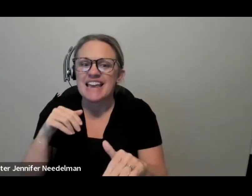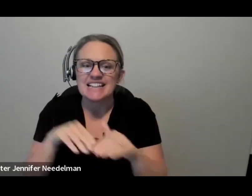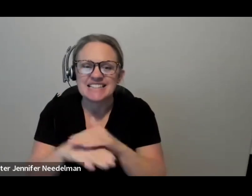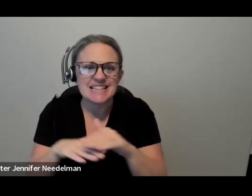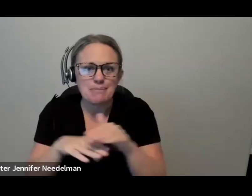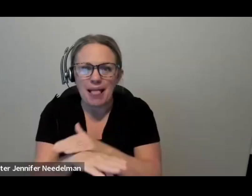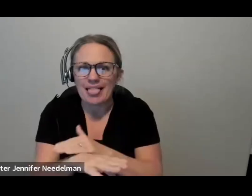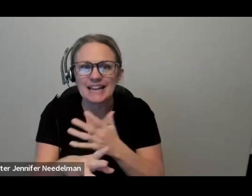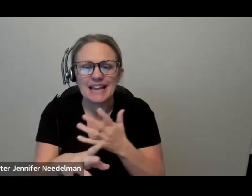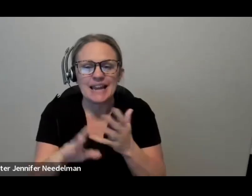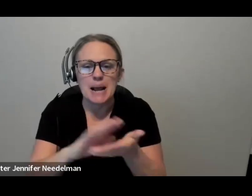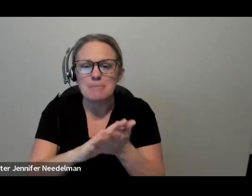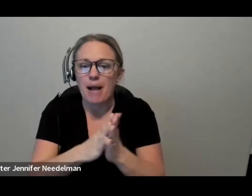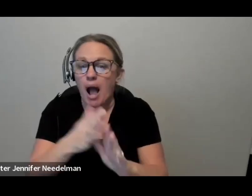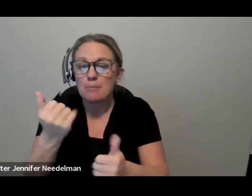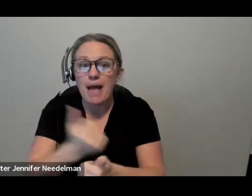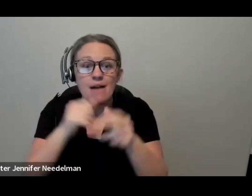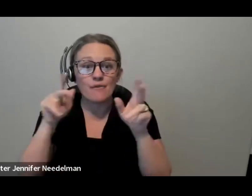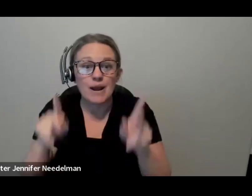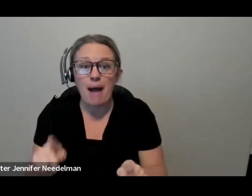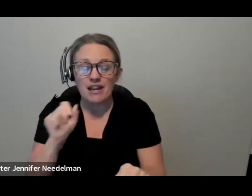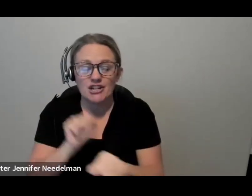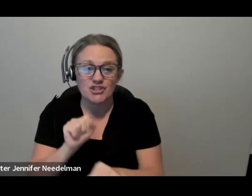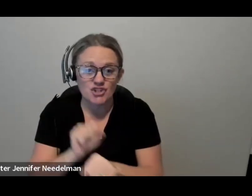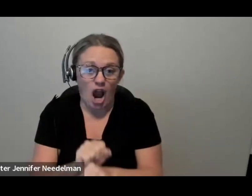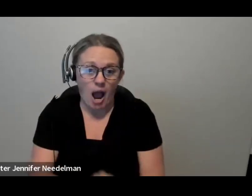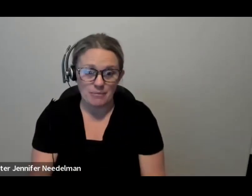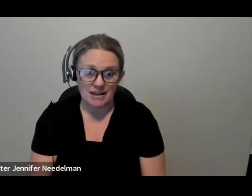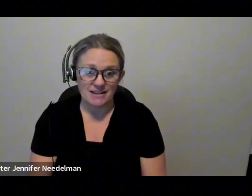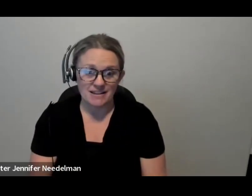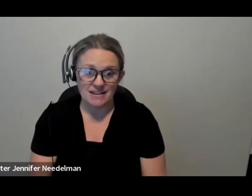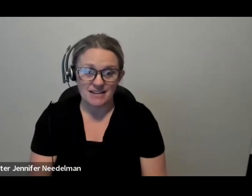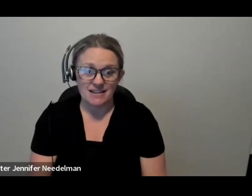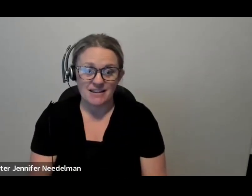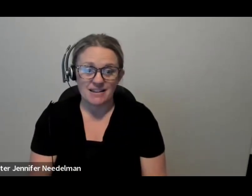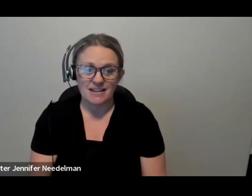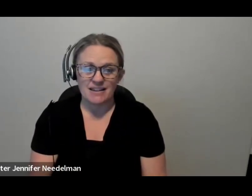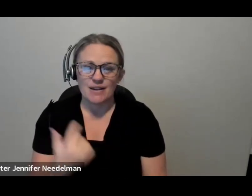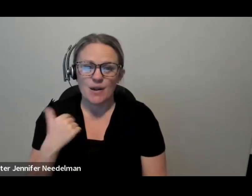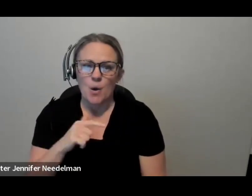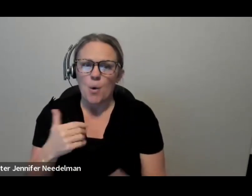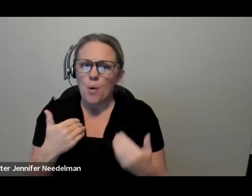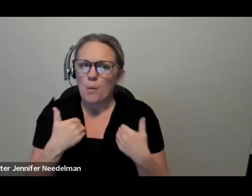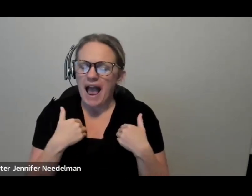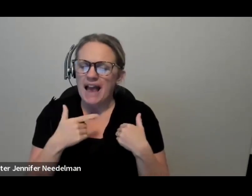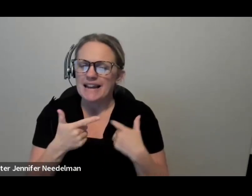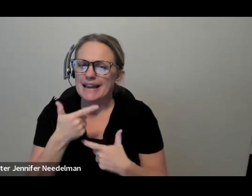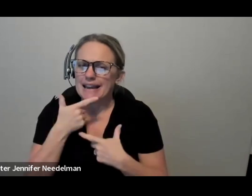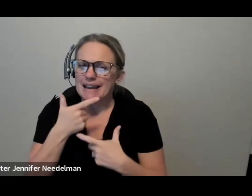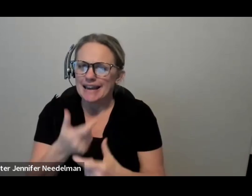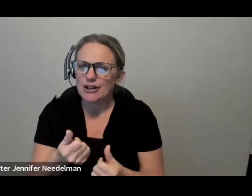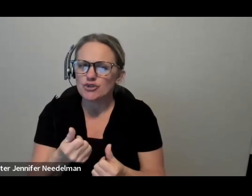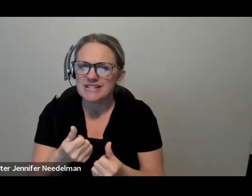And we got a a really interesting counter take on that specific race